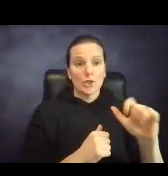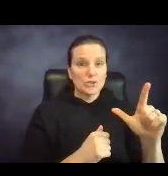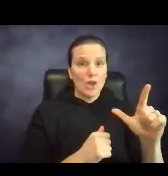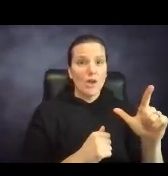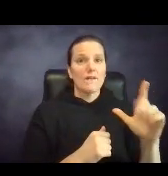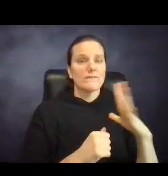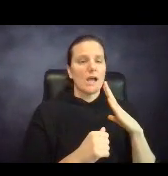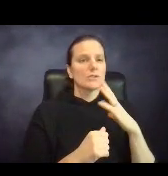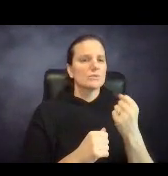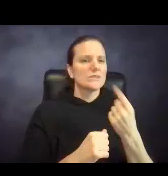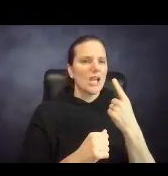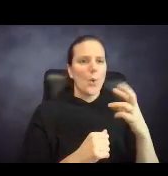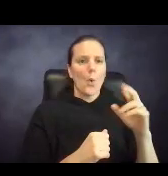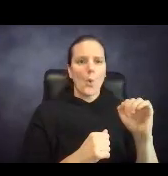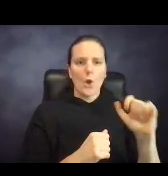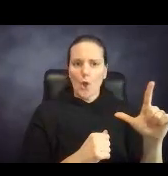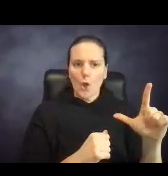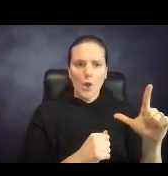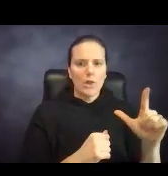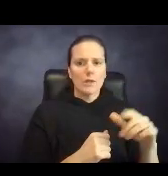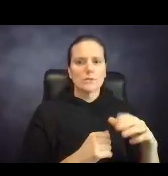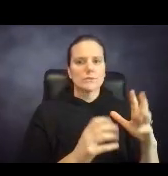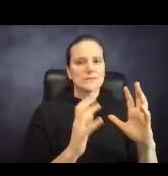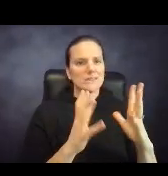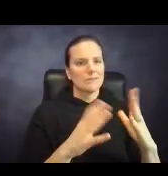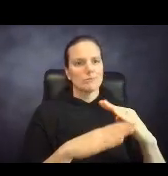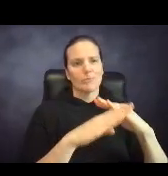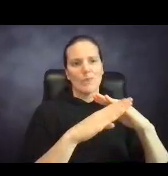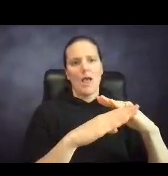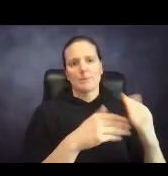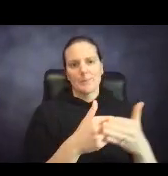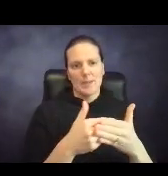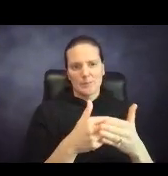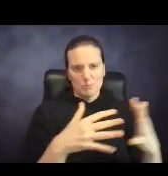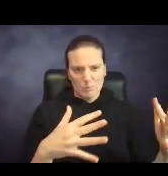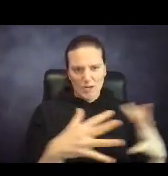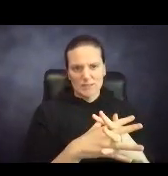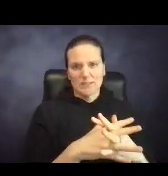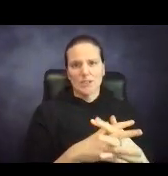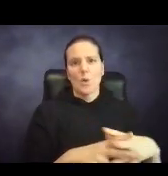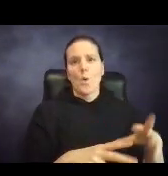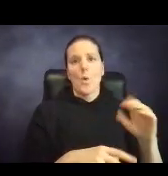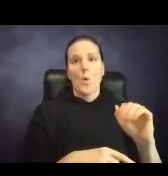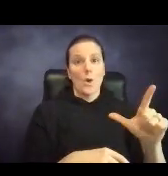You can still leave your progestin in for contraception. 'cause oral progesterone does not provide con contraception.